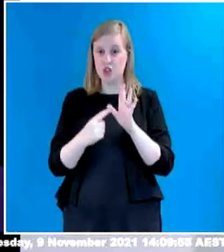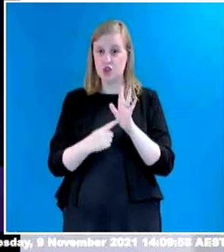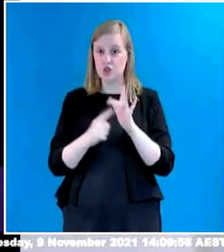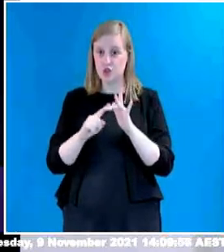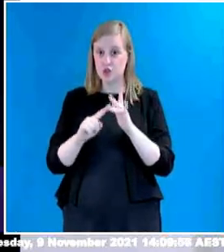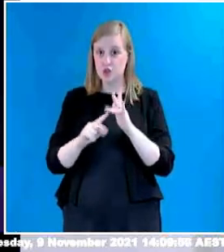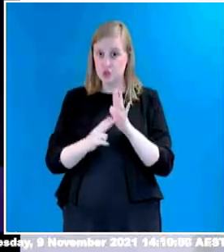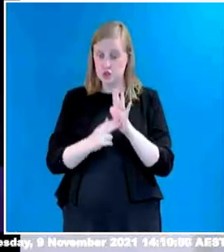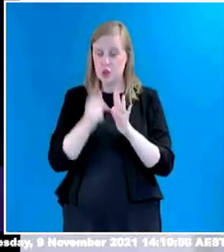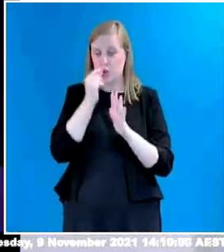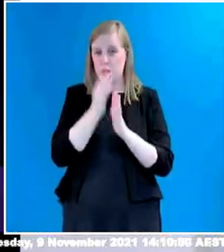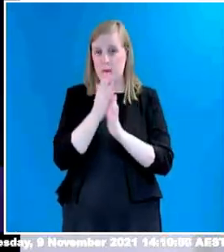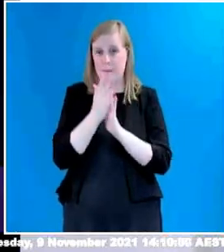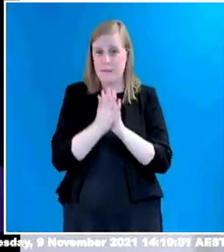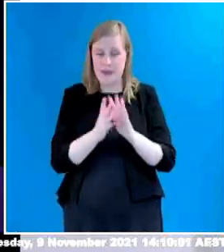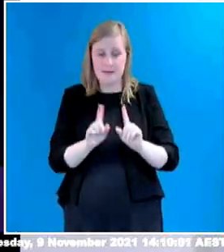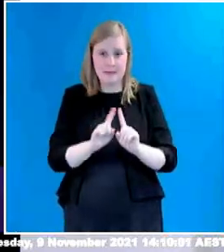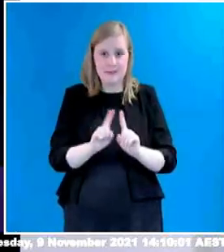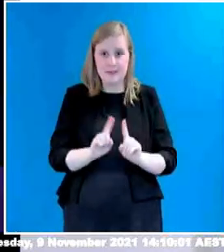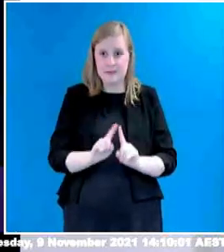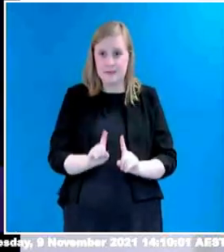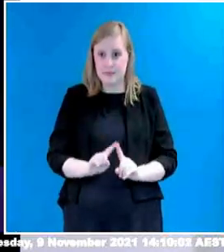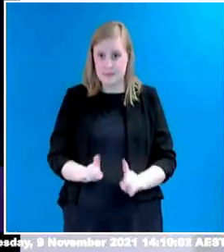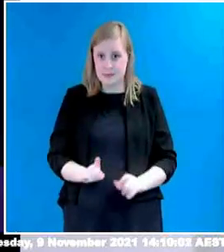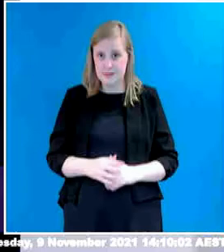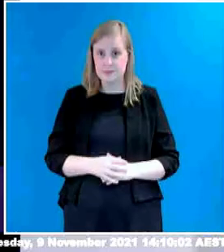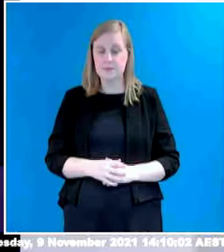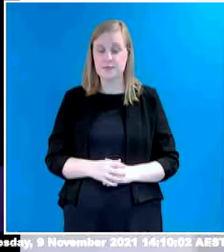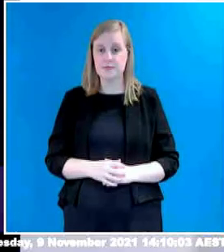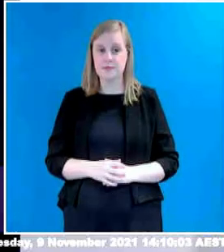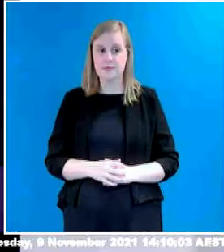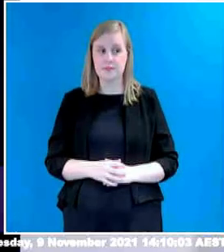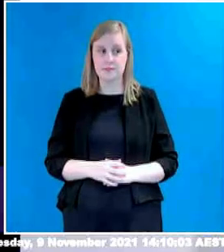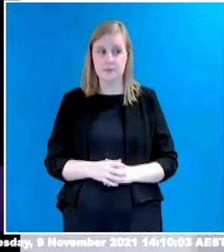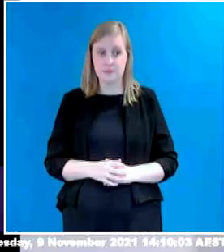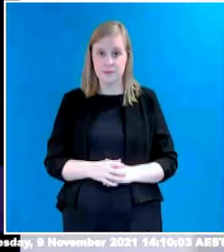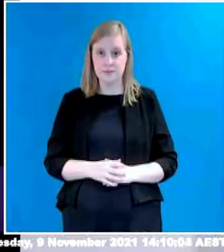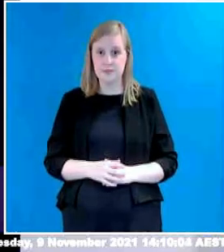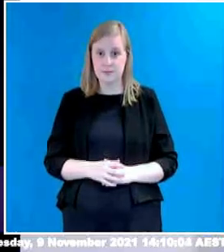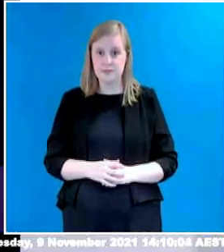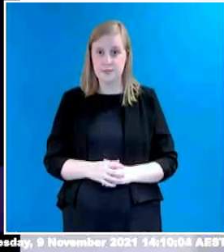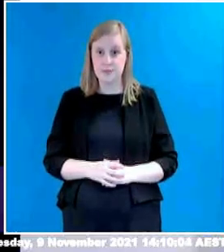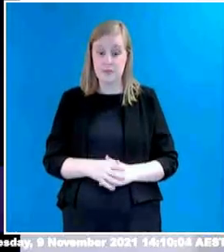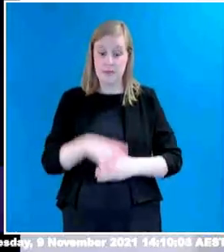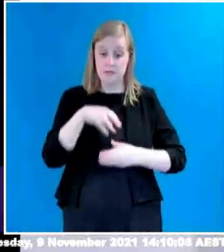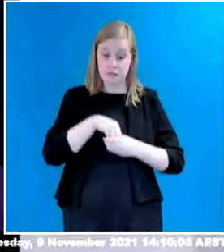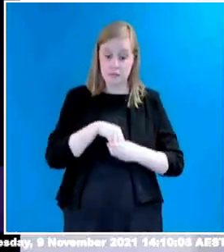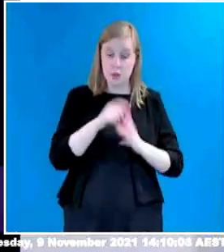implementation might cover something other than hard legal obligations but